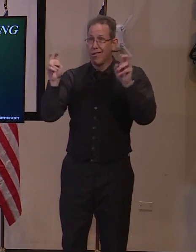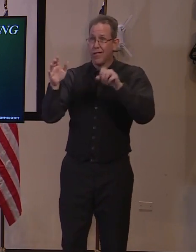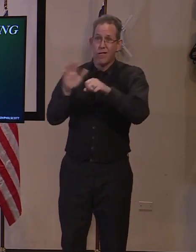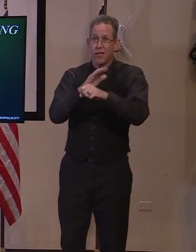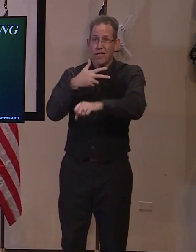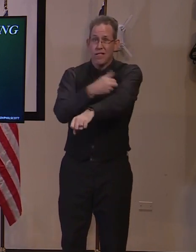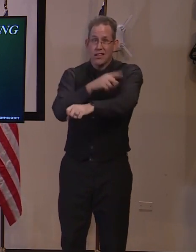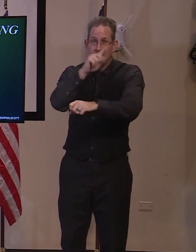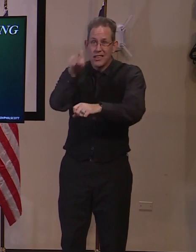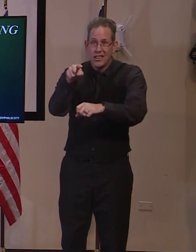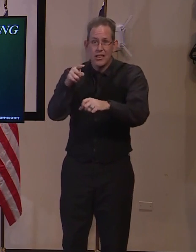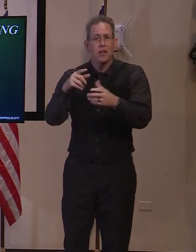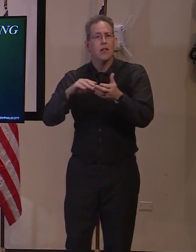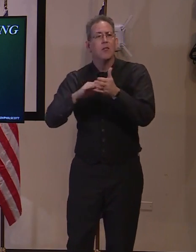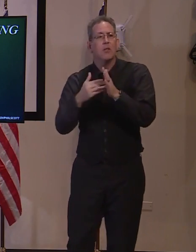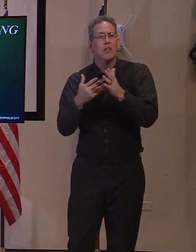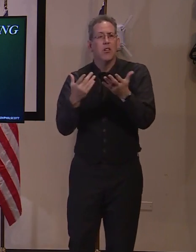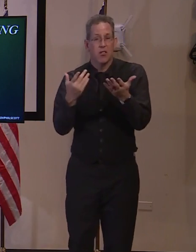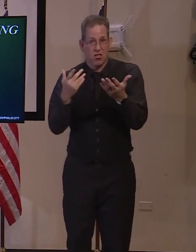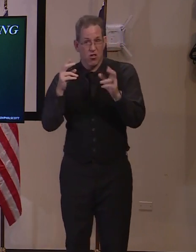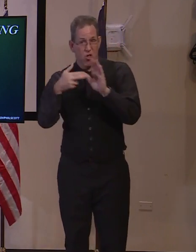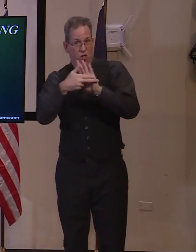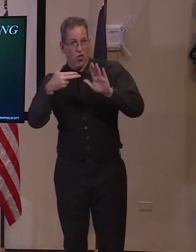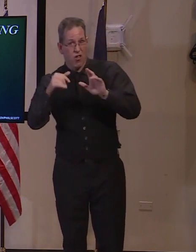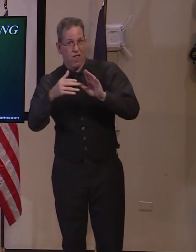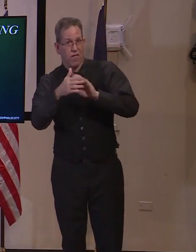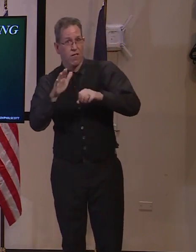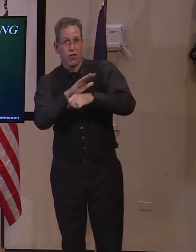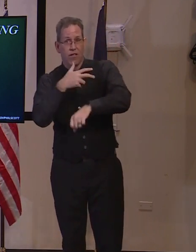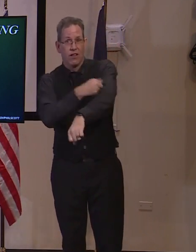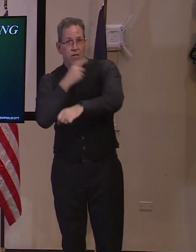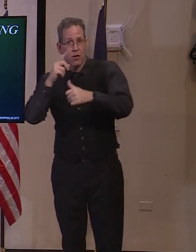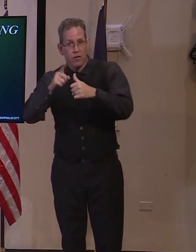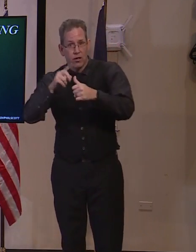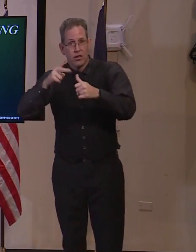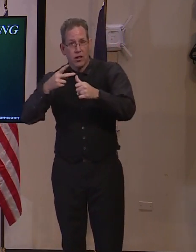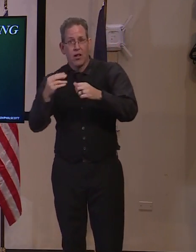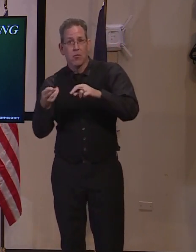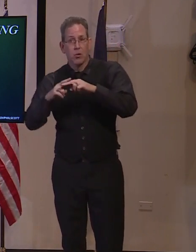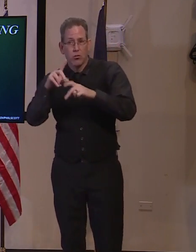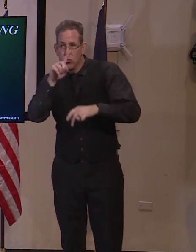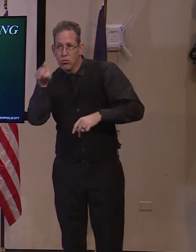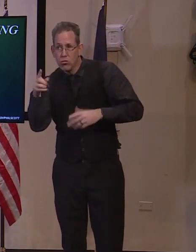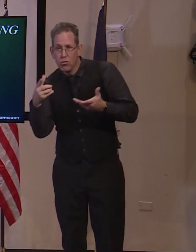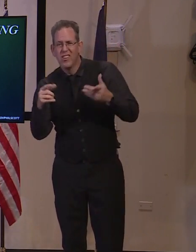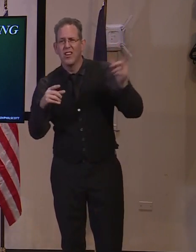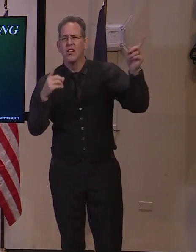We want Vermonters to get ahead of this and think of it that way right now. If